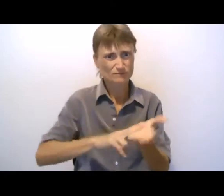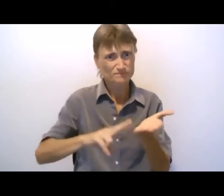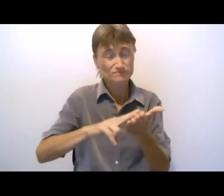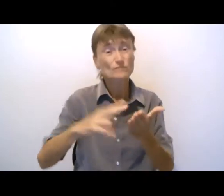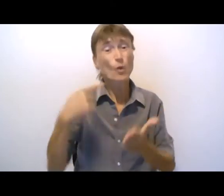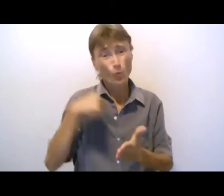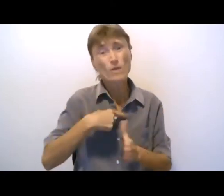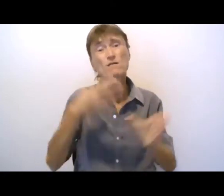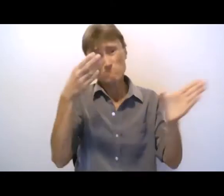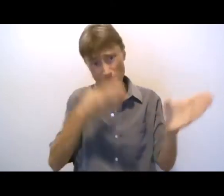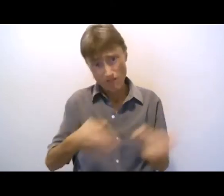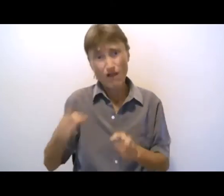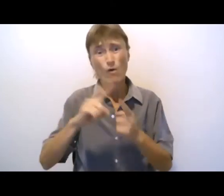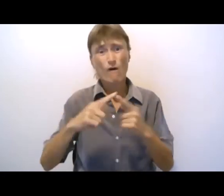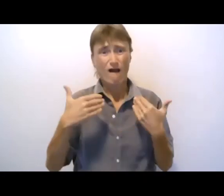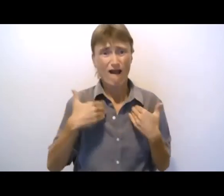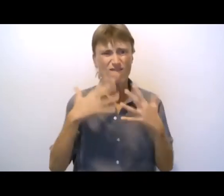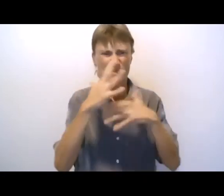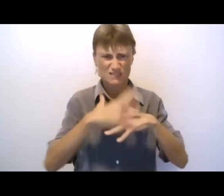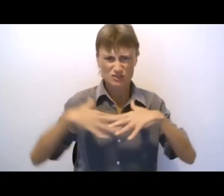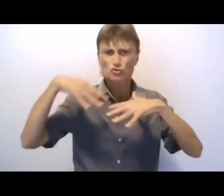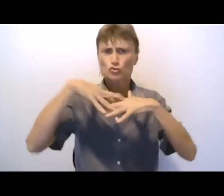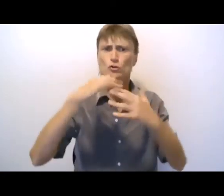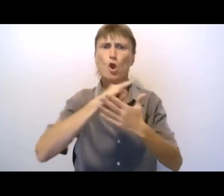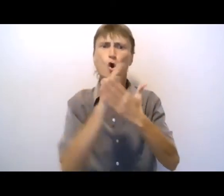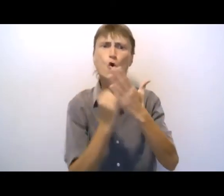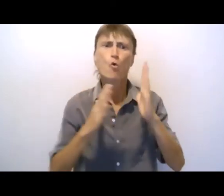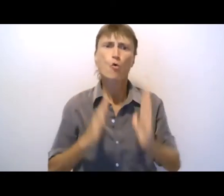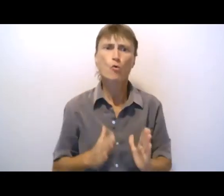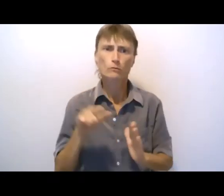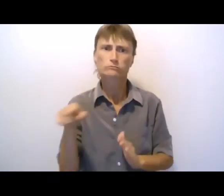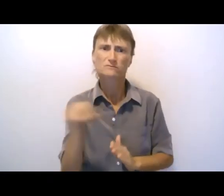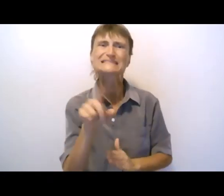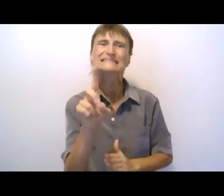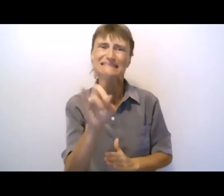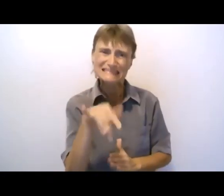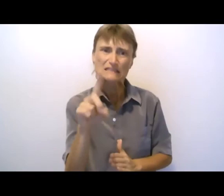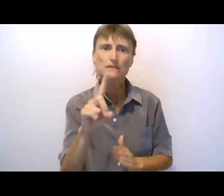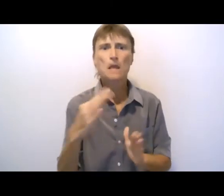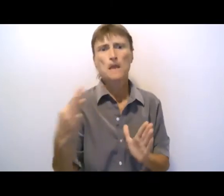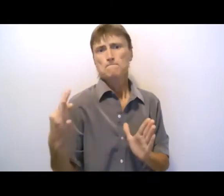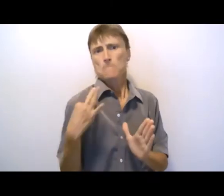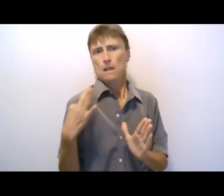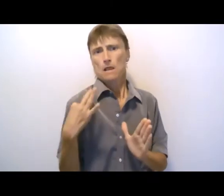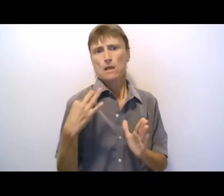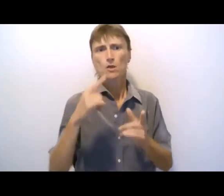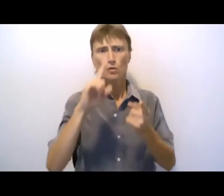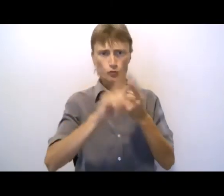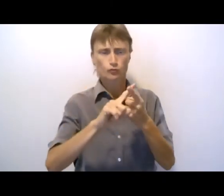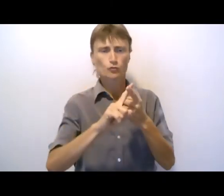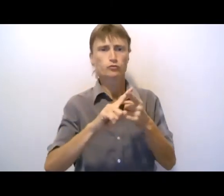artists who applied to CADA’s 2019 Original People's Investment Program, but unfortunately